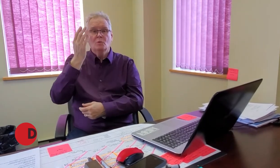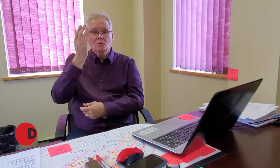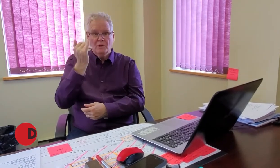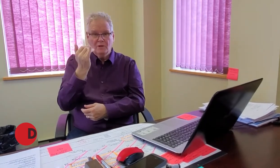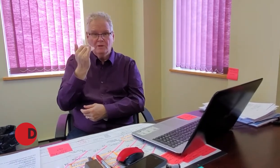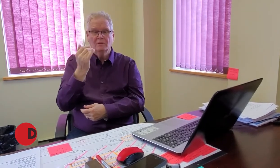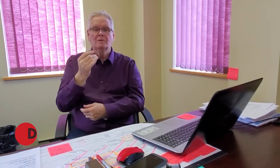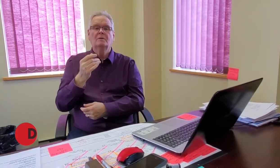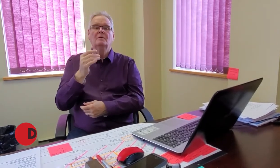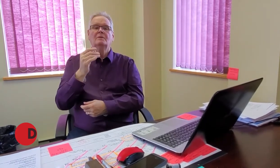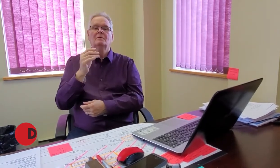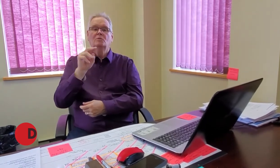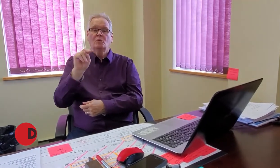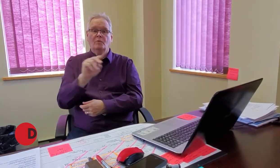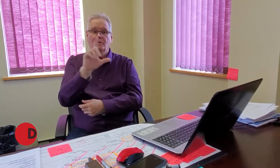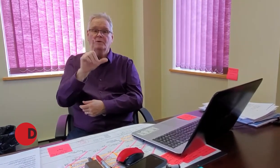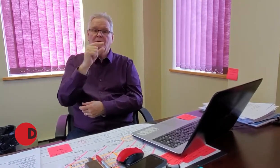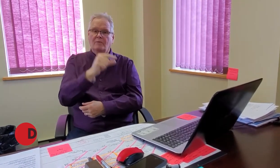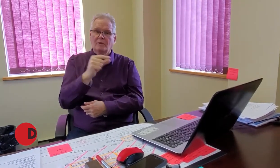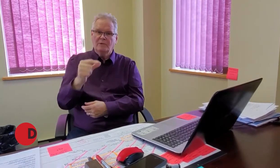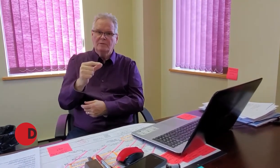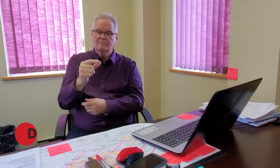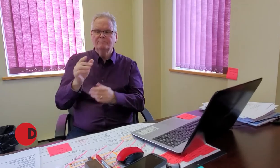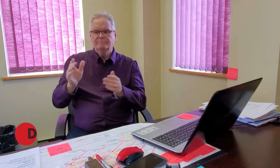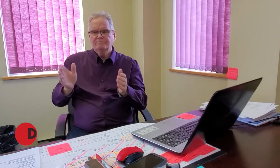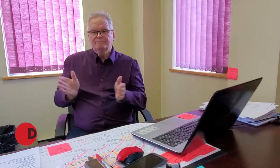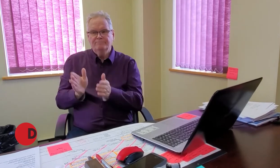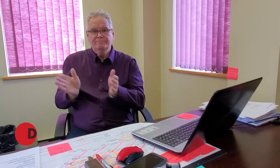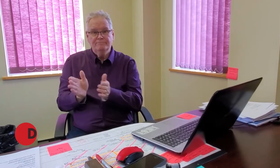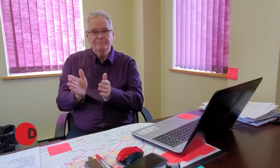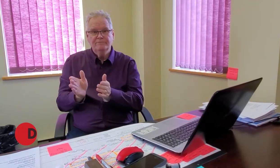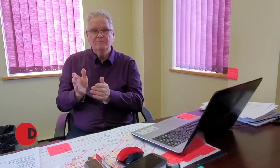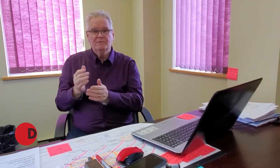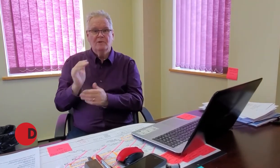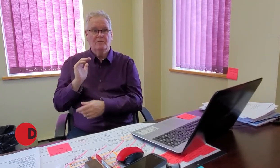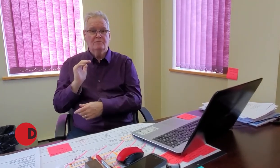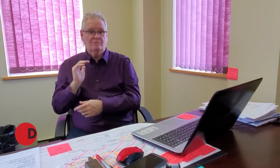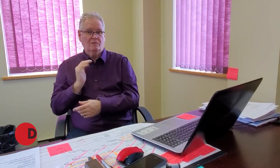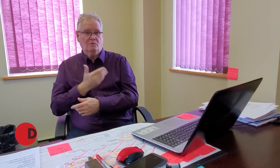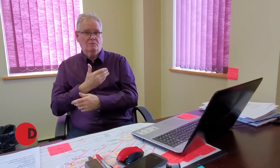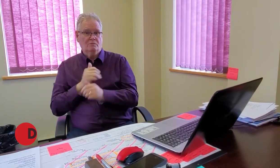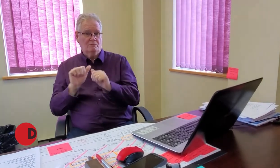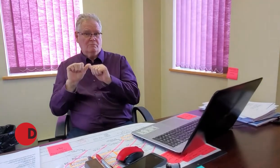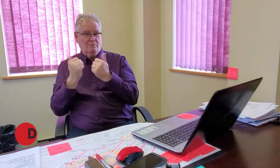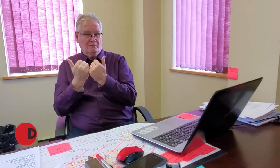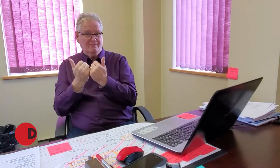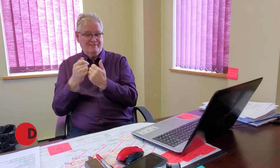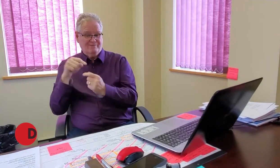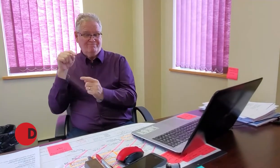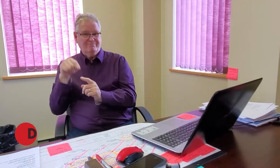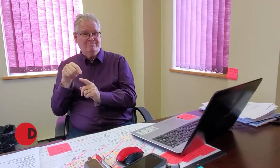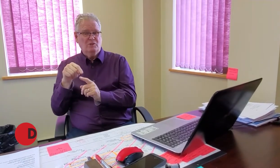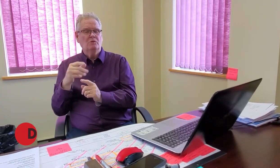Why? Because the NL government encouraged our association. In our discussions,